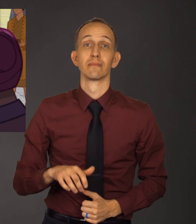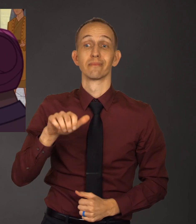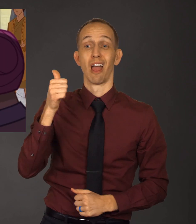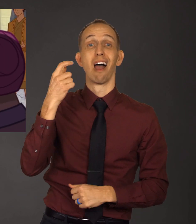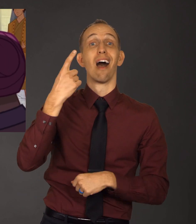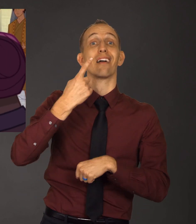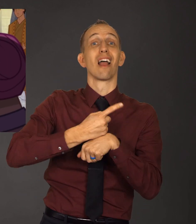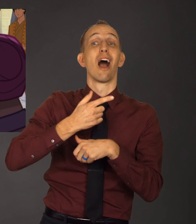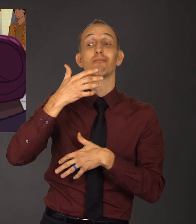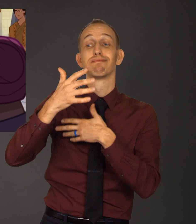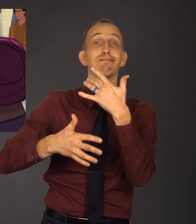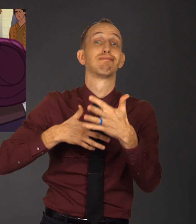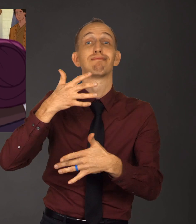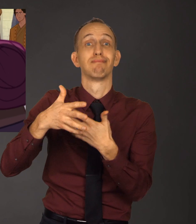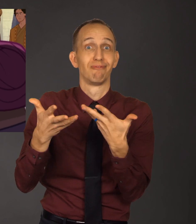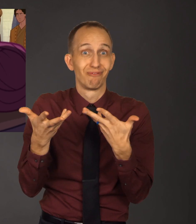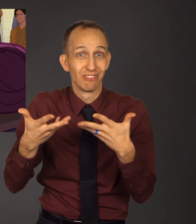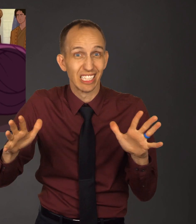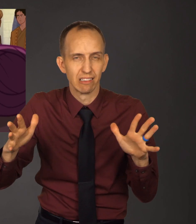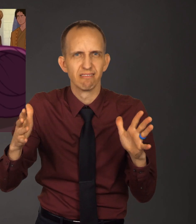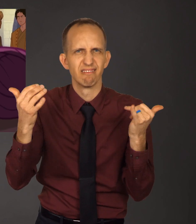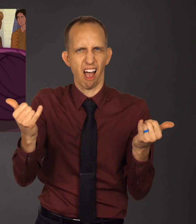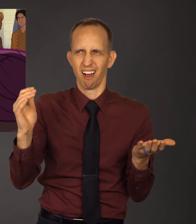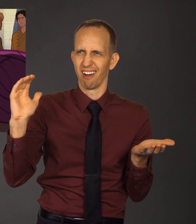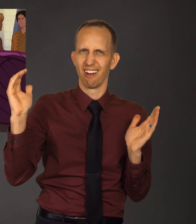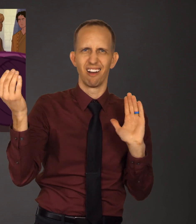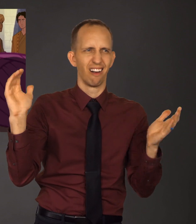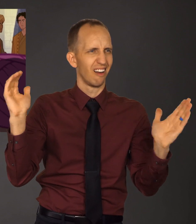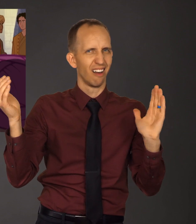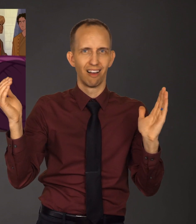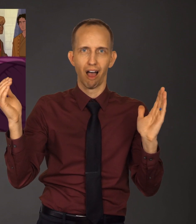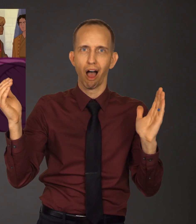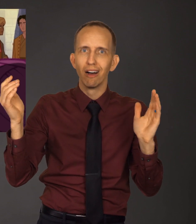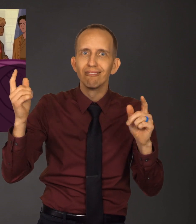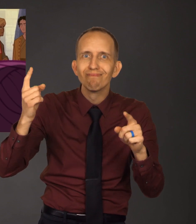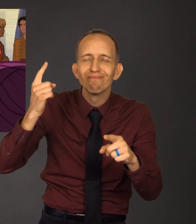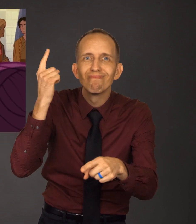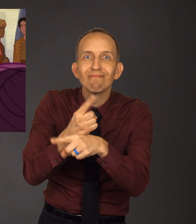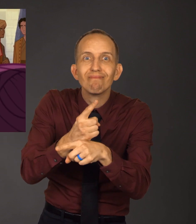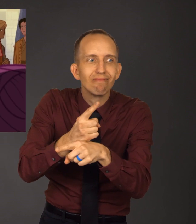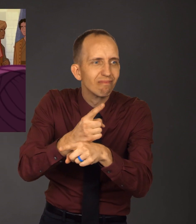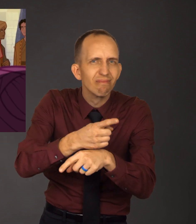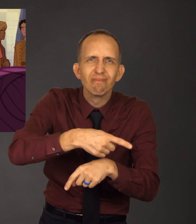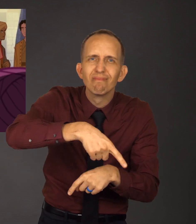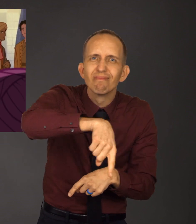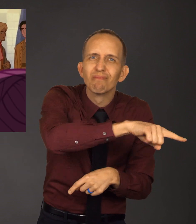After 10 days, Daniel and his friends were healthier than all the other young men.